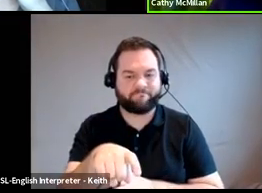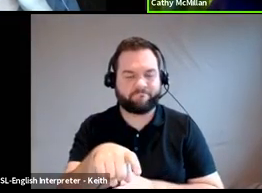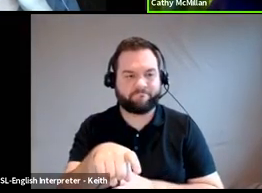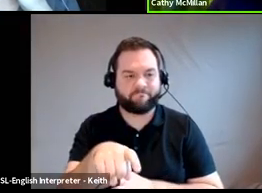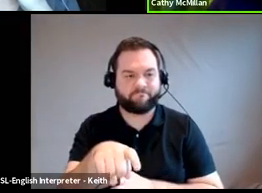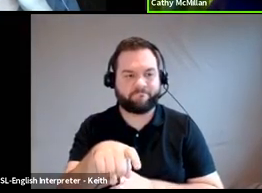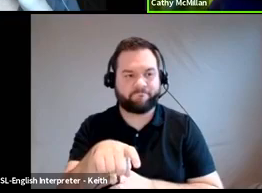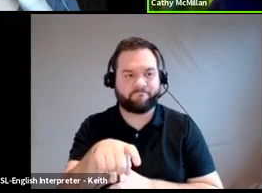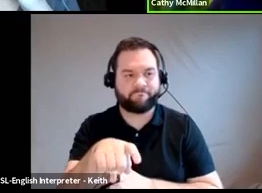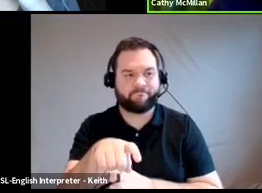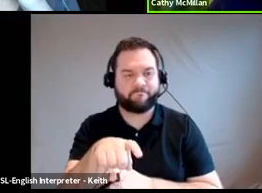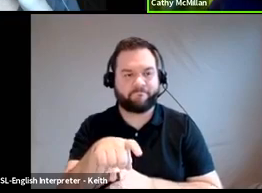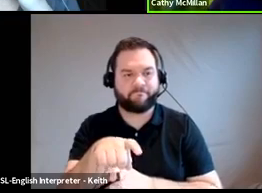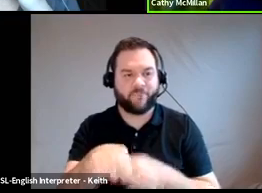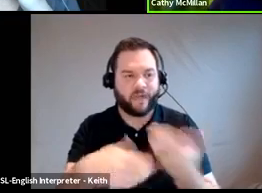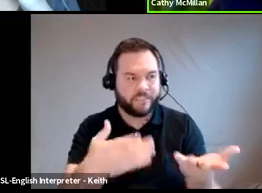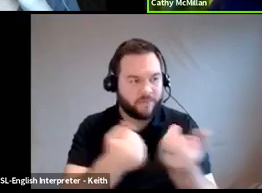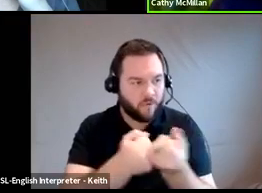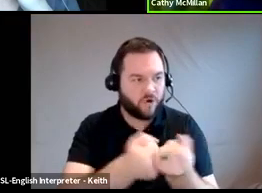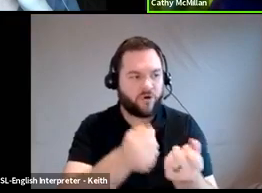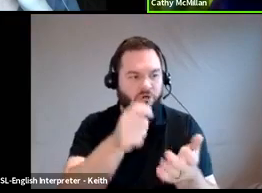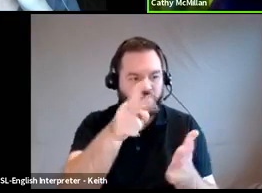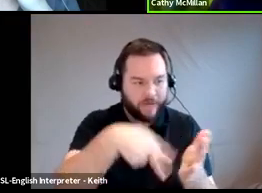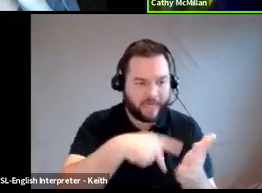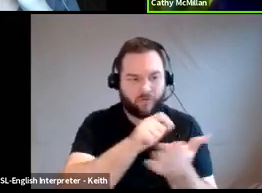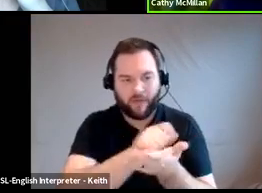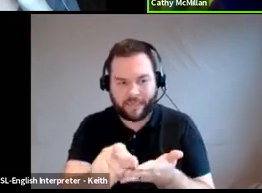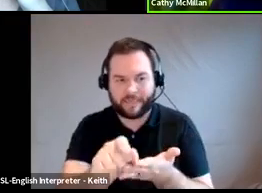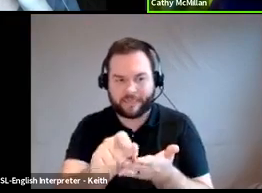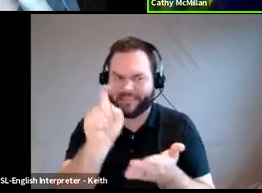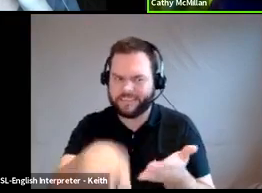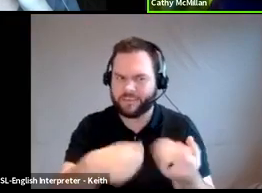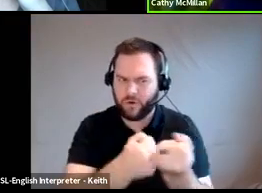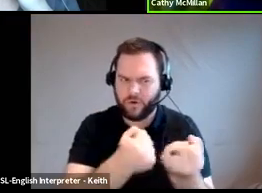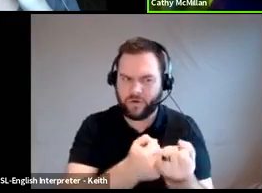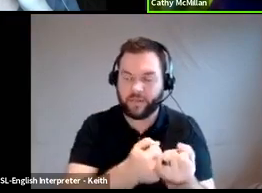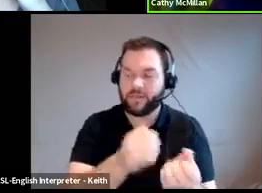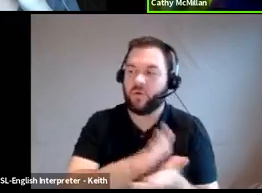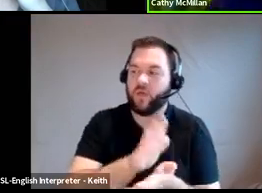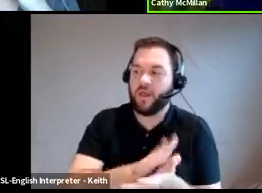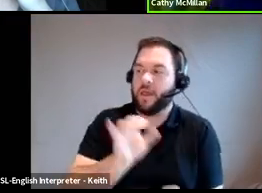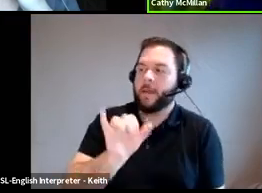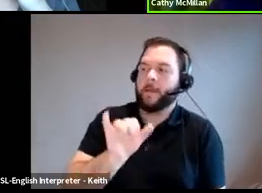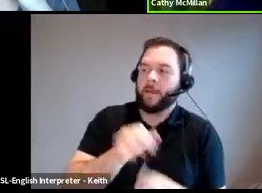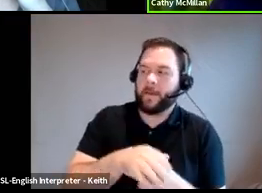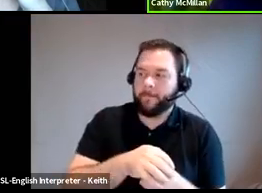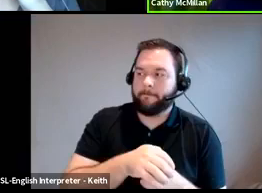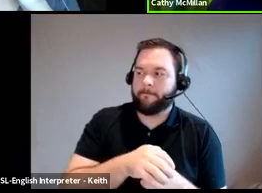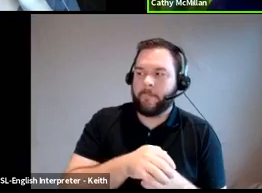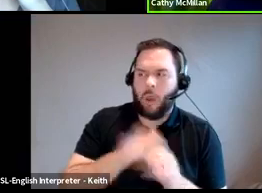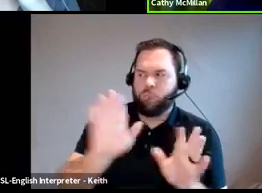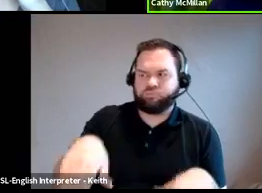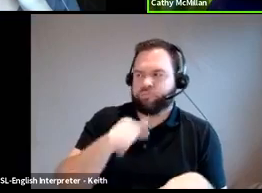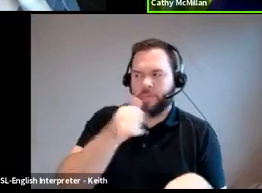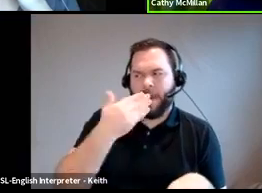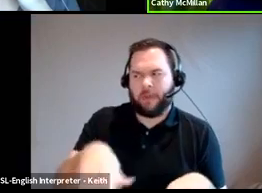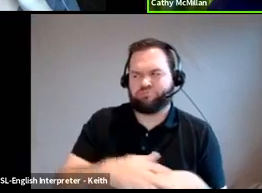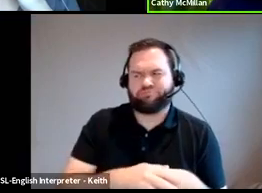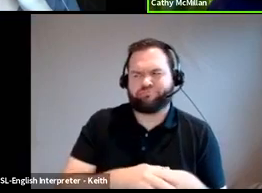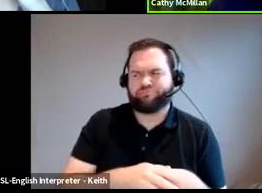ll he wrote that she needed he wrote that she needed. ed as much help with read ed as much help with reading and writing as possible. The school said. she's